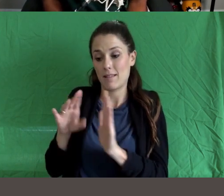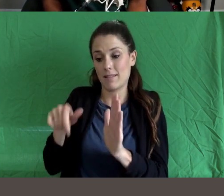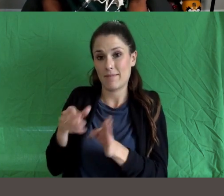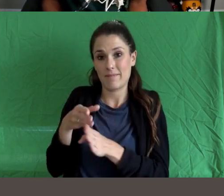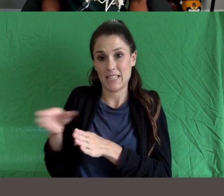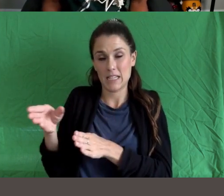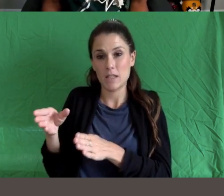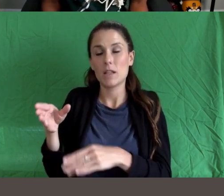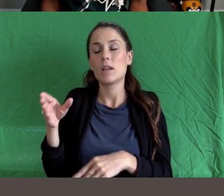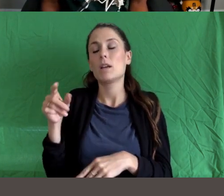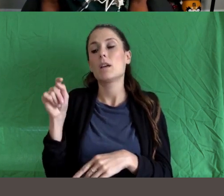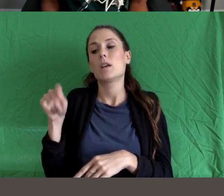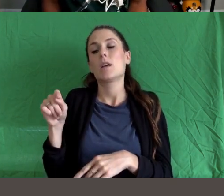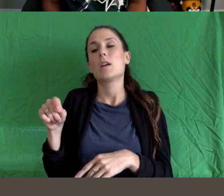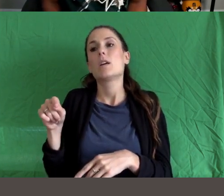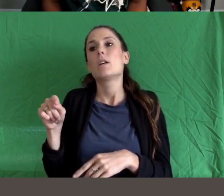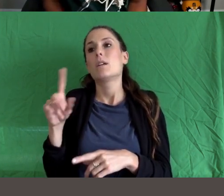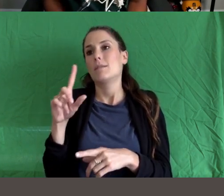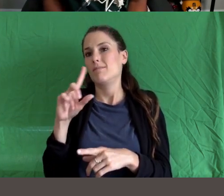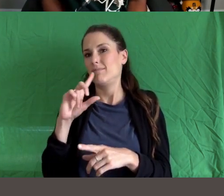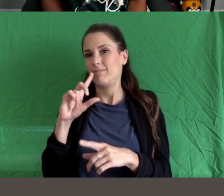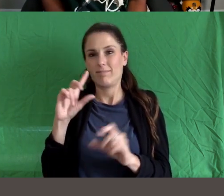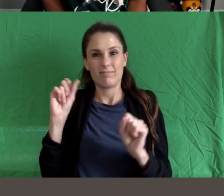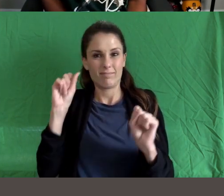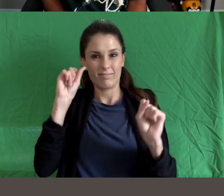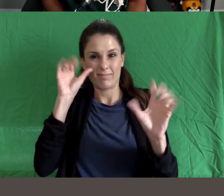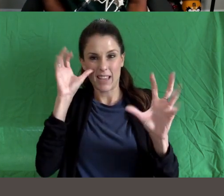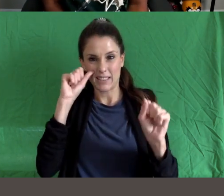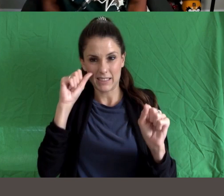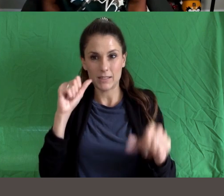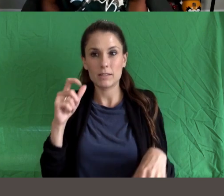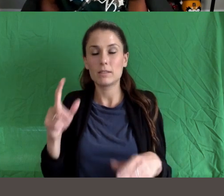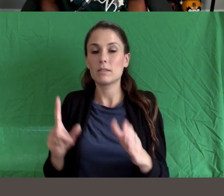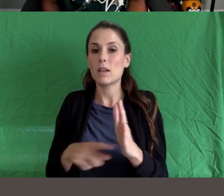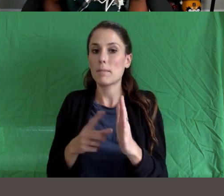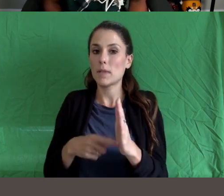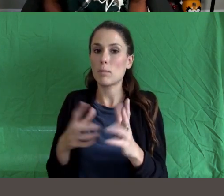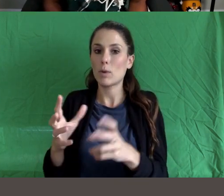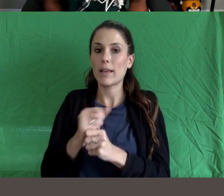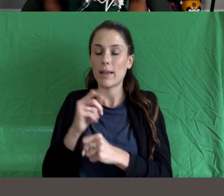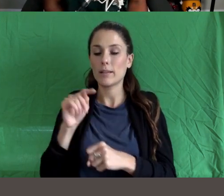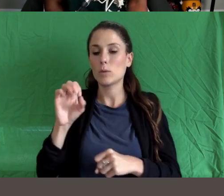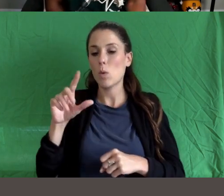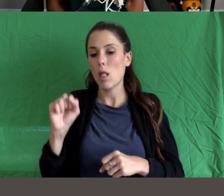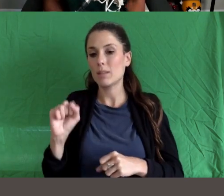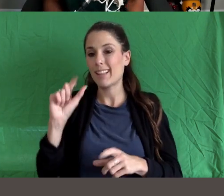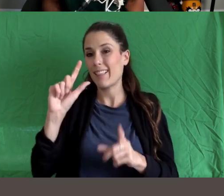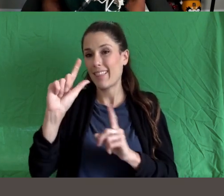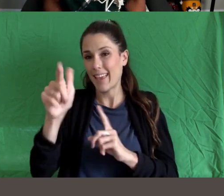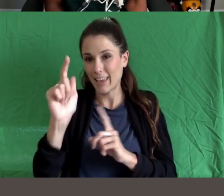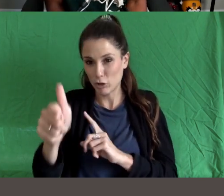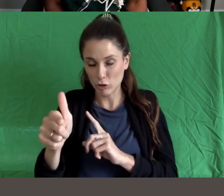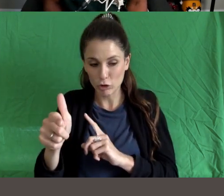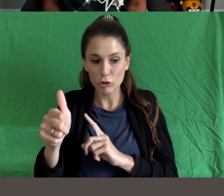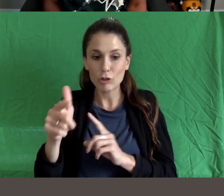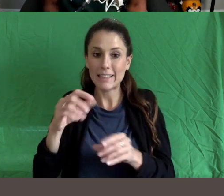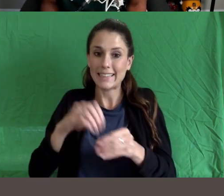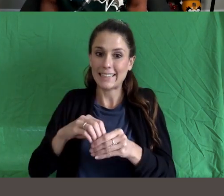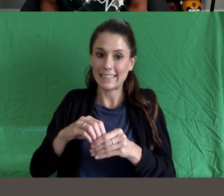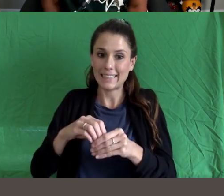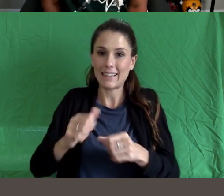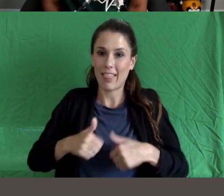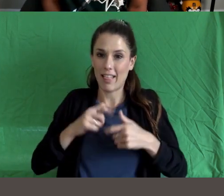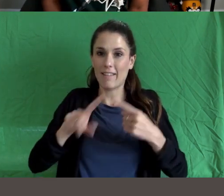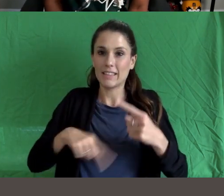this is absolutely phenomenal. Sometimes we get tools later on in the life cycle, such as with